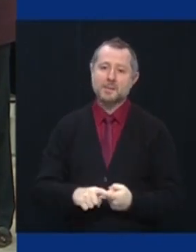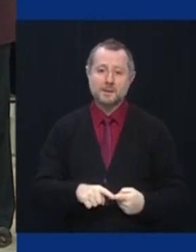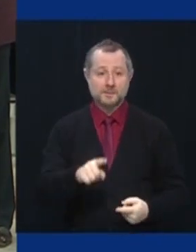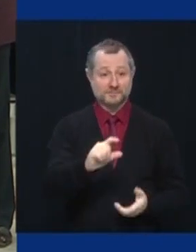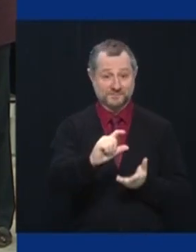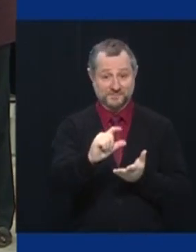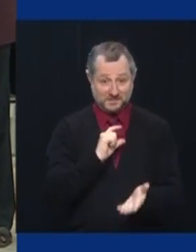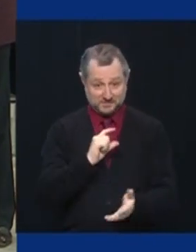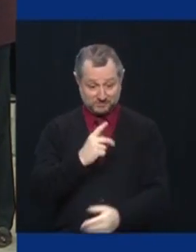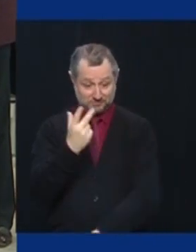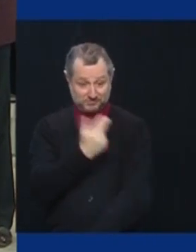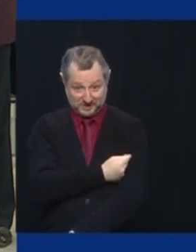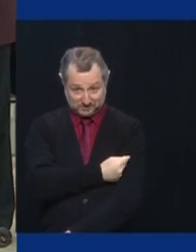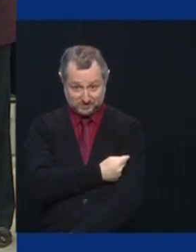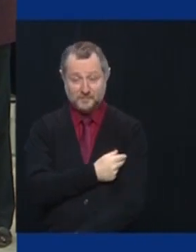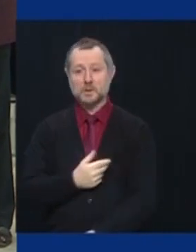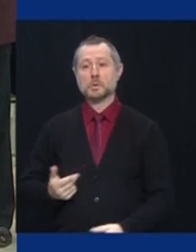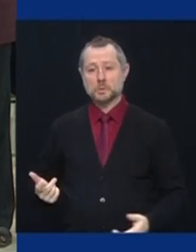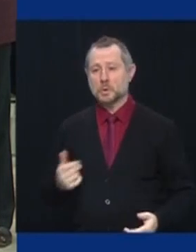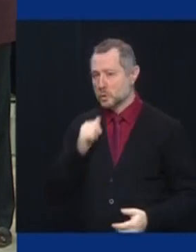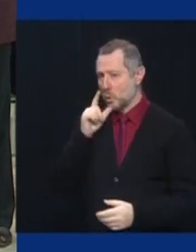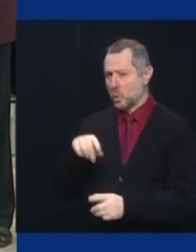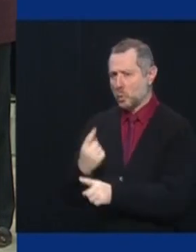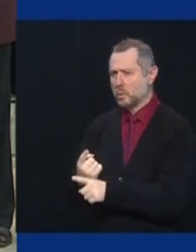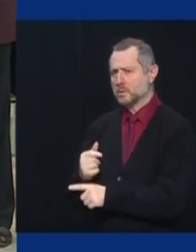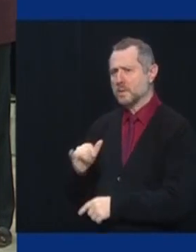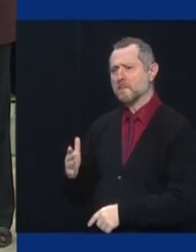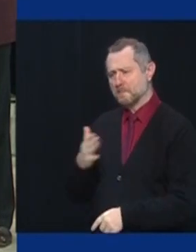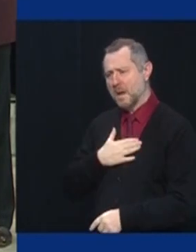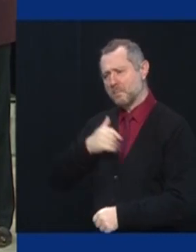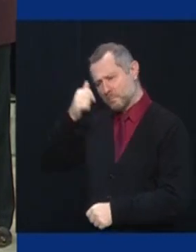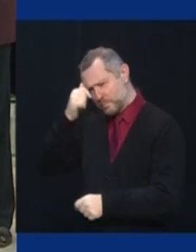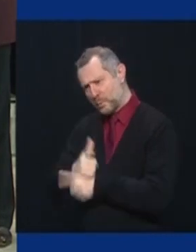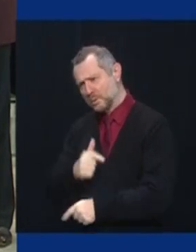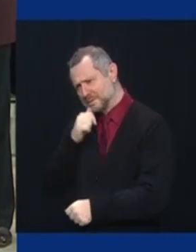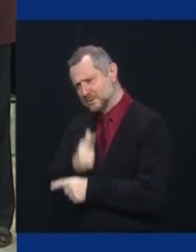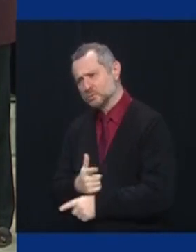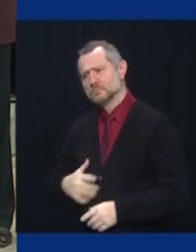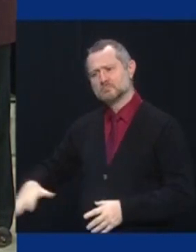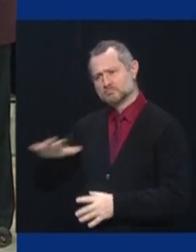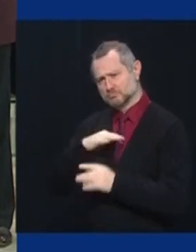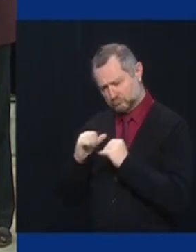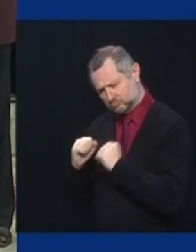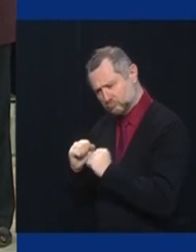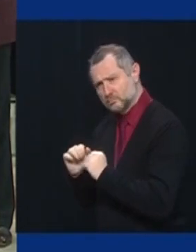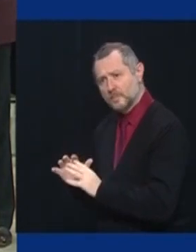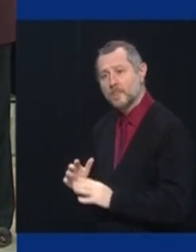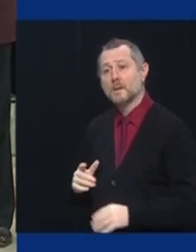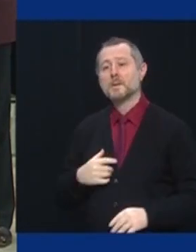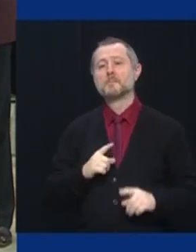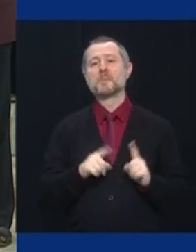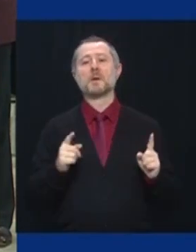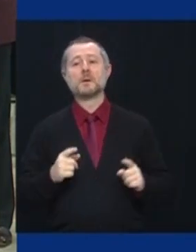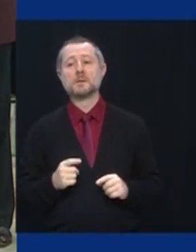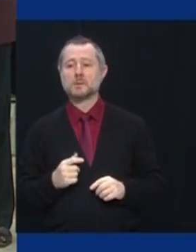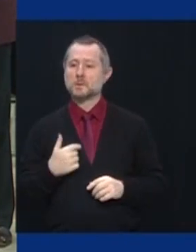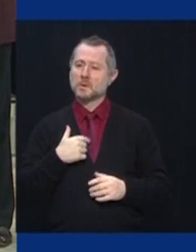THE HOTEL AND RESTAURANT THEY'RE NEVER GOING TO GO BACK TO WORK UNLESS WE HAVE THIS